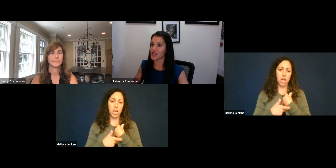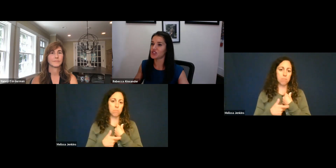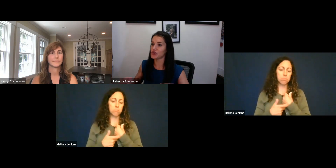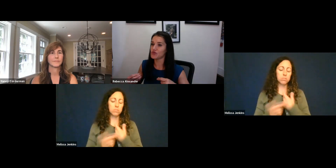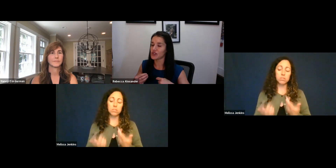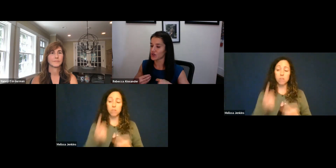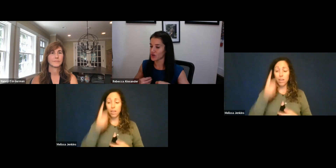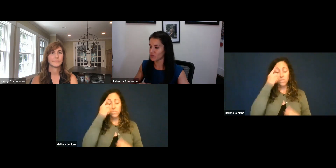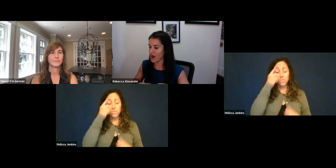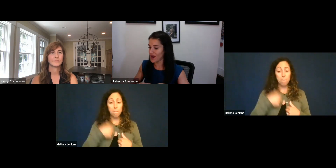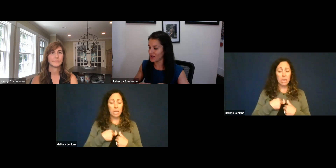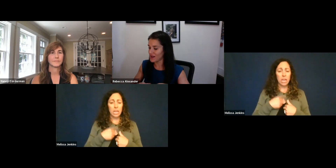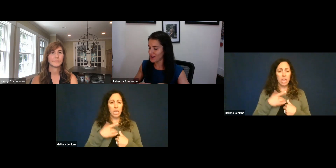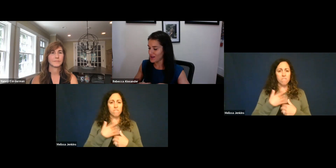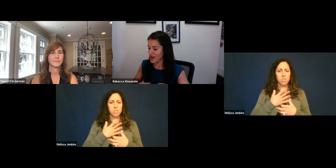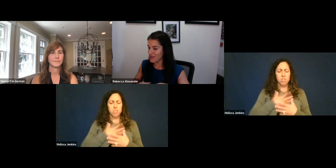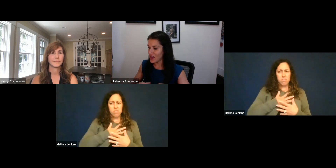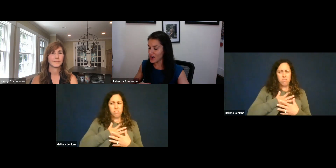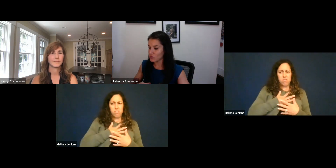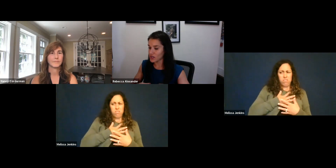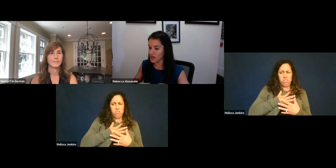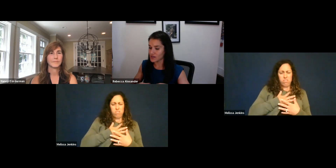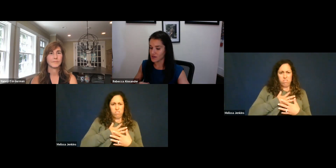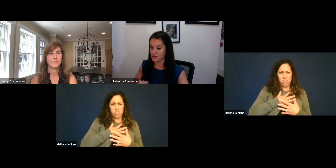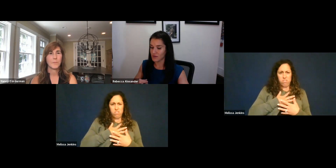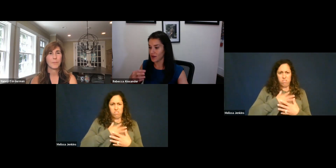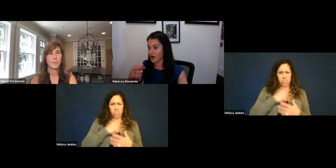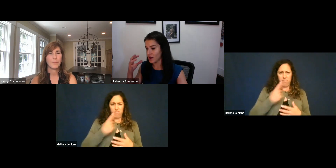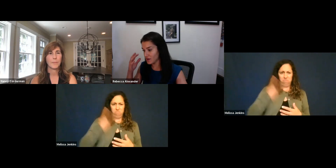and I do feel hurt by it. And then I realized, oh my God.